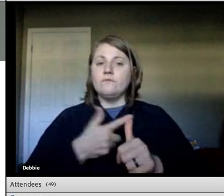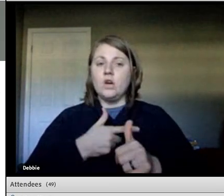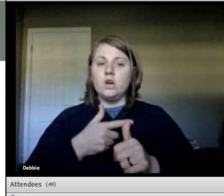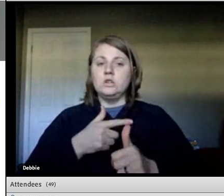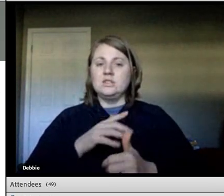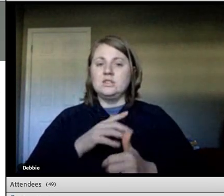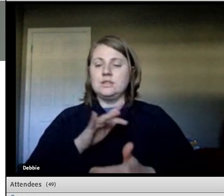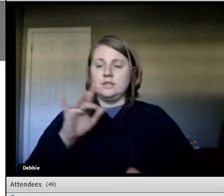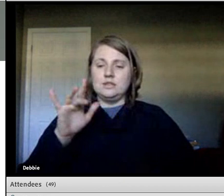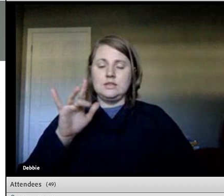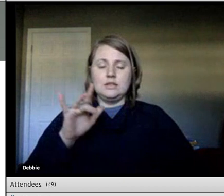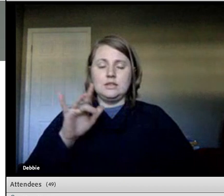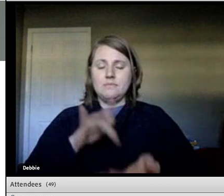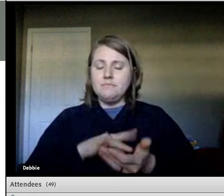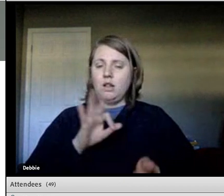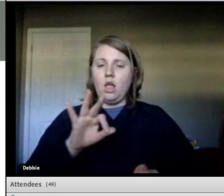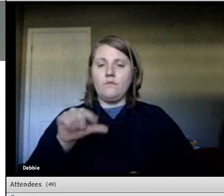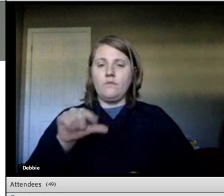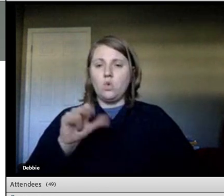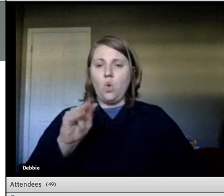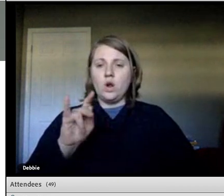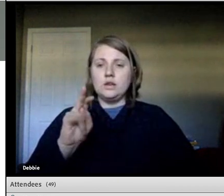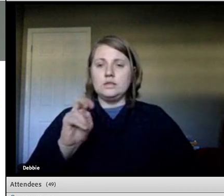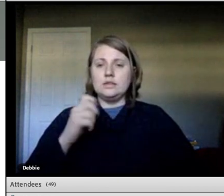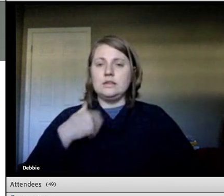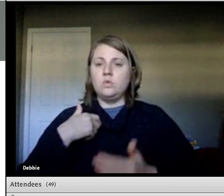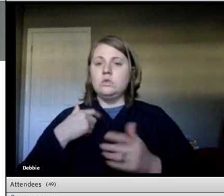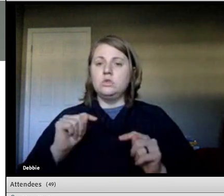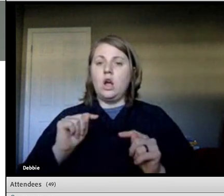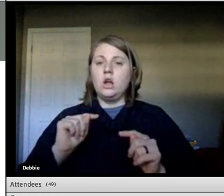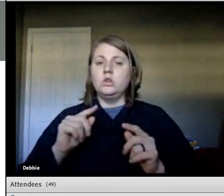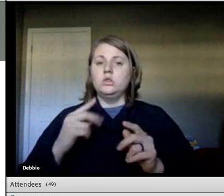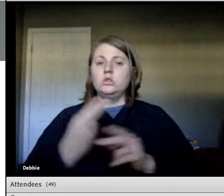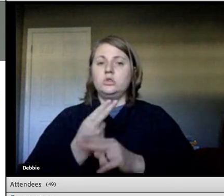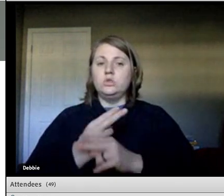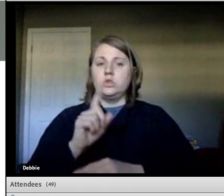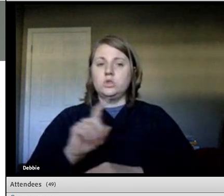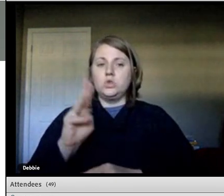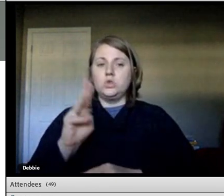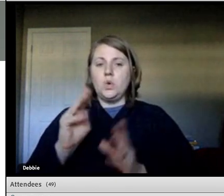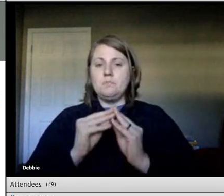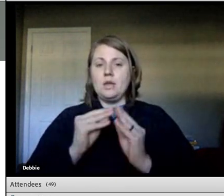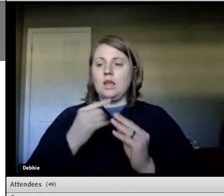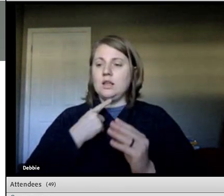and I was just going to use the free software, and my cousin was like, "Oh, you can't!" My sister said, "Why as a family do we need to get together